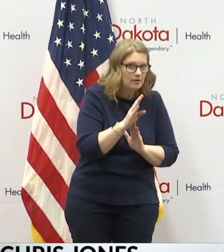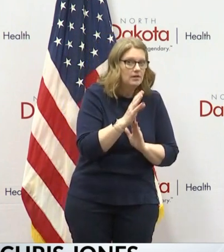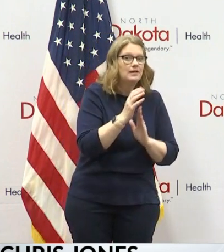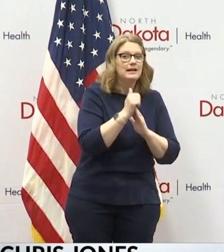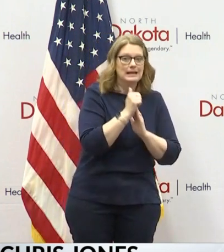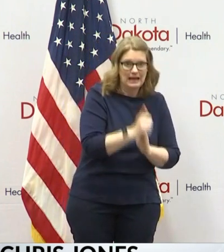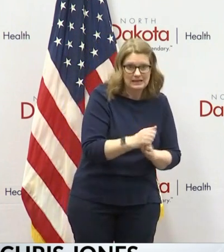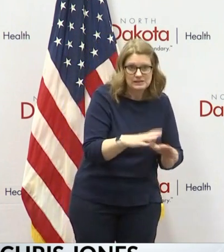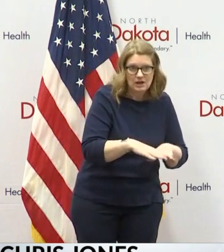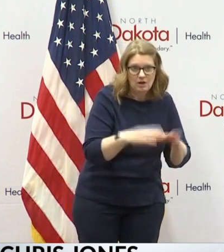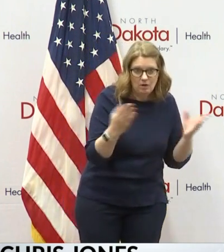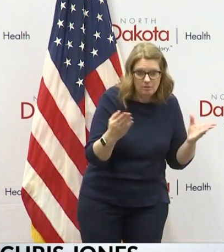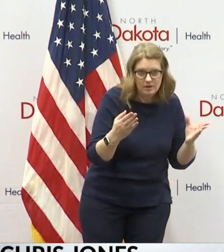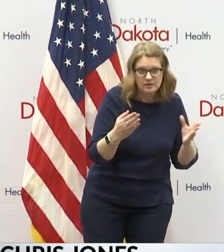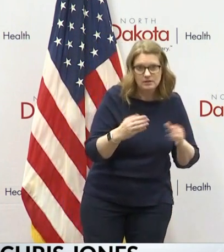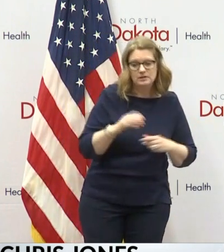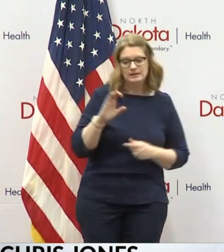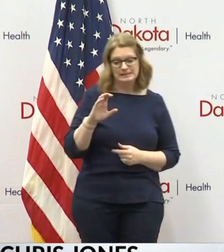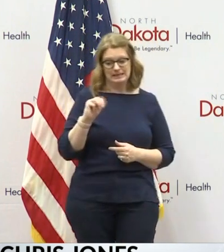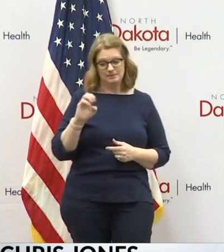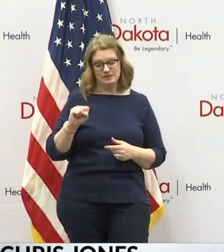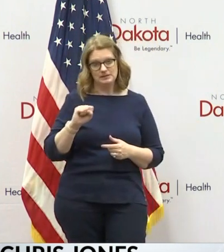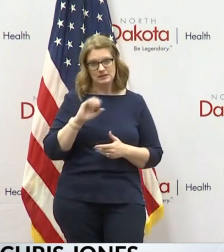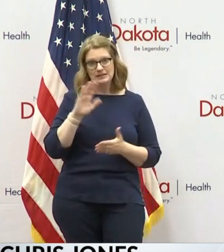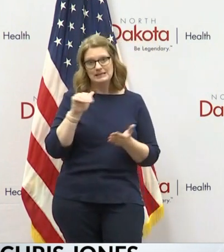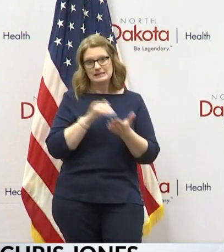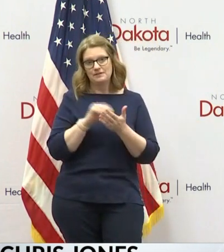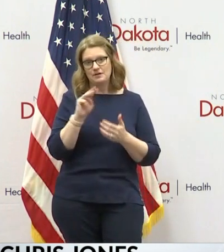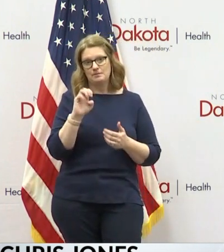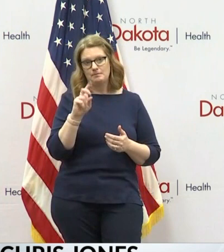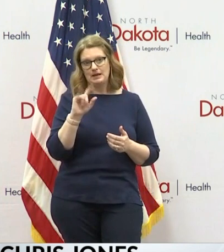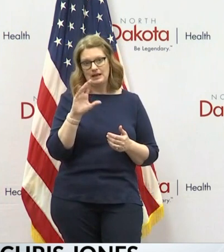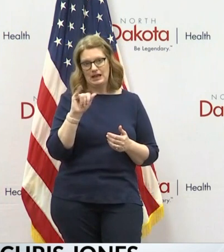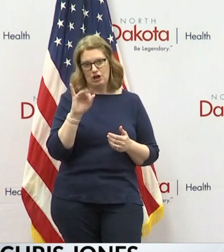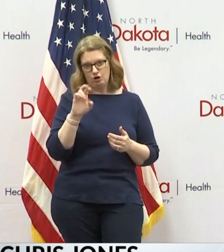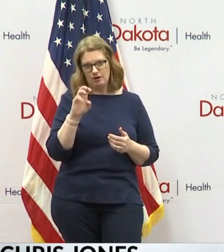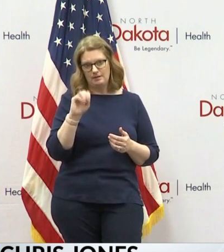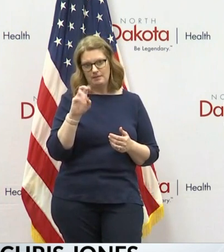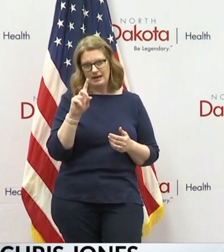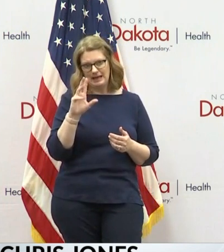LEADER IN REOPENING CONGREGATE LIVING SETTINGS.